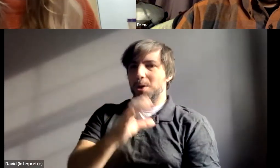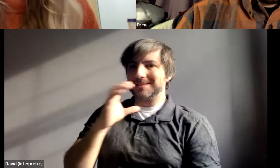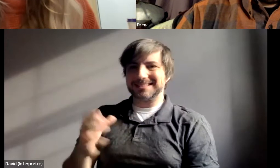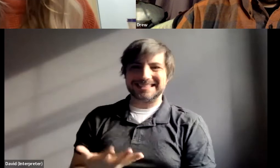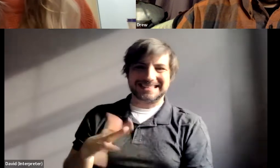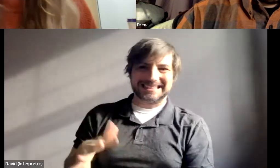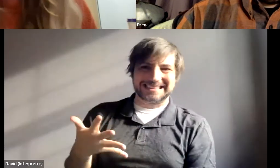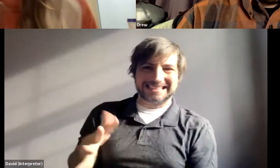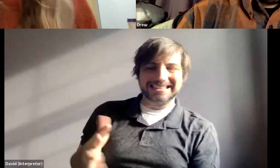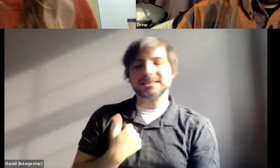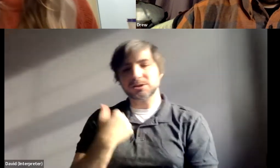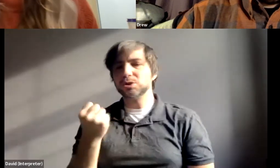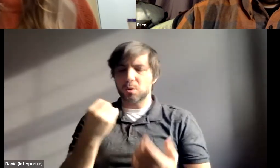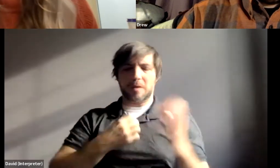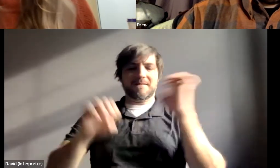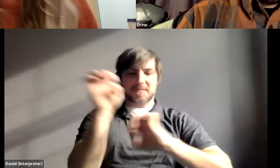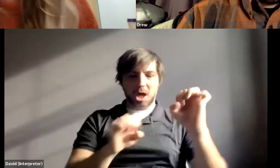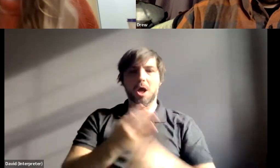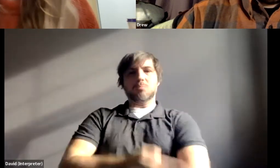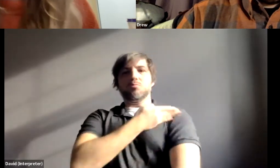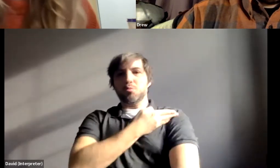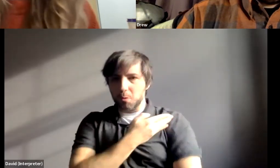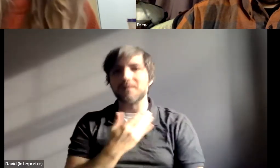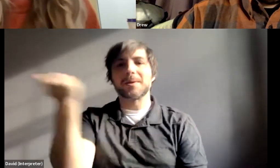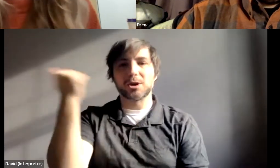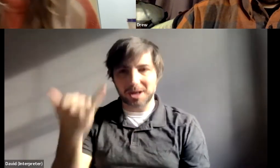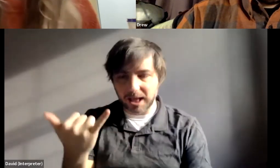able to evaluate that. A goal we have down the